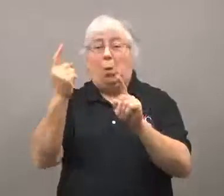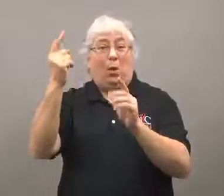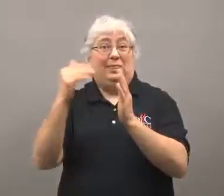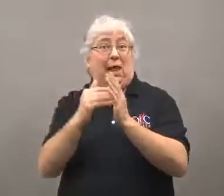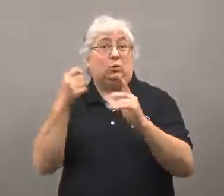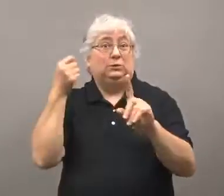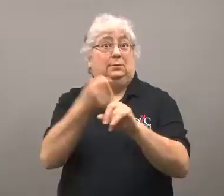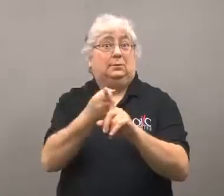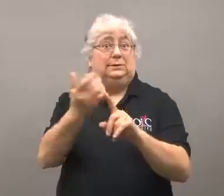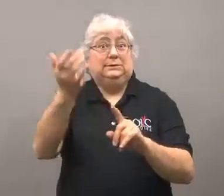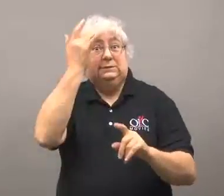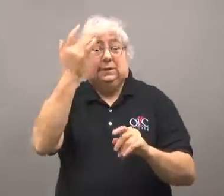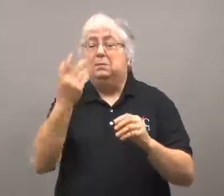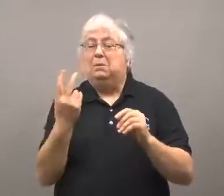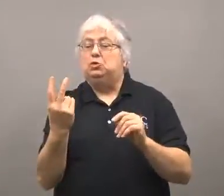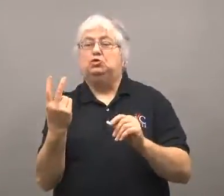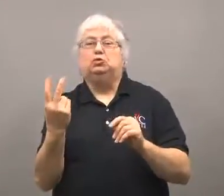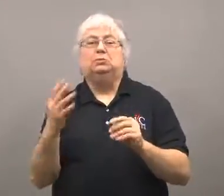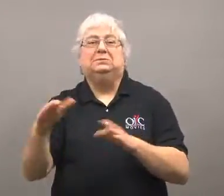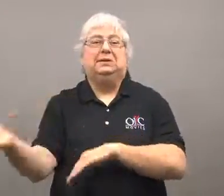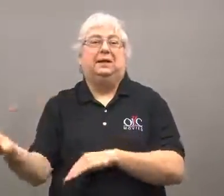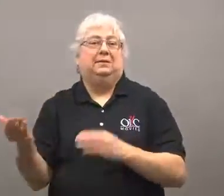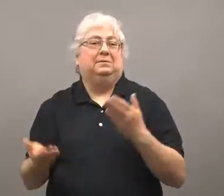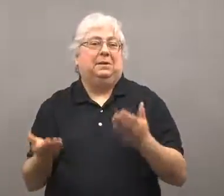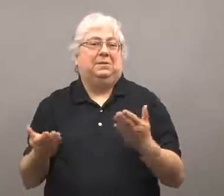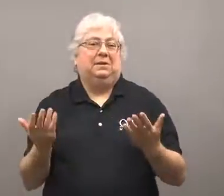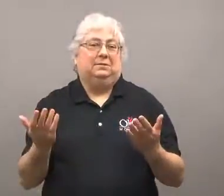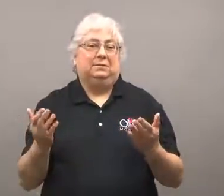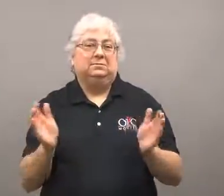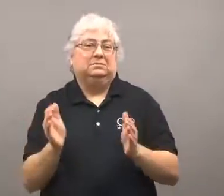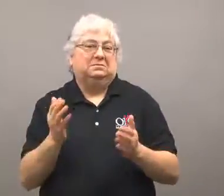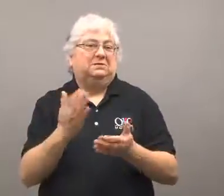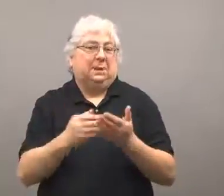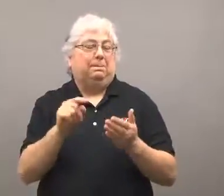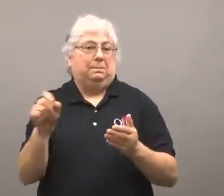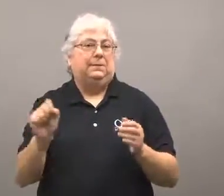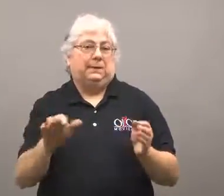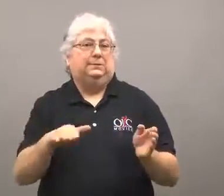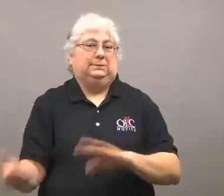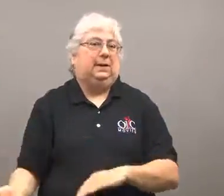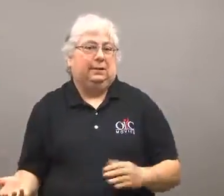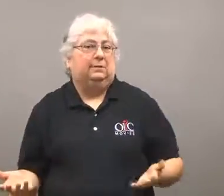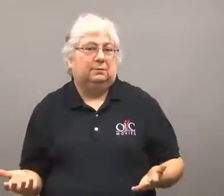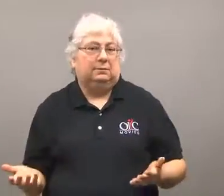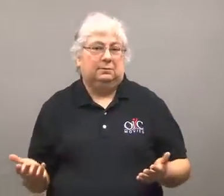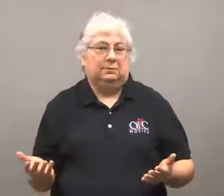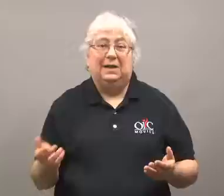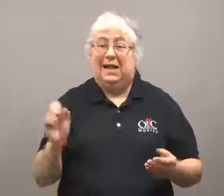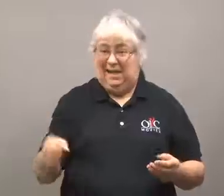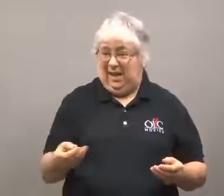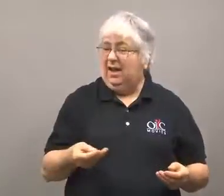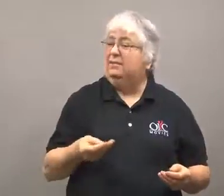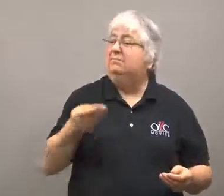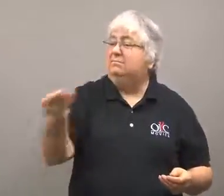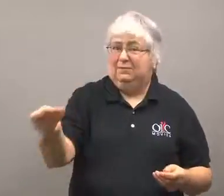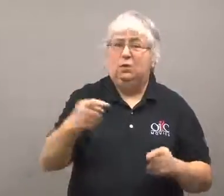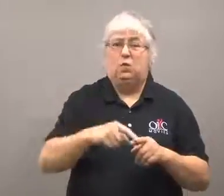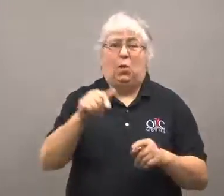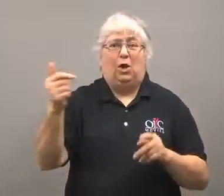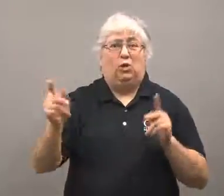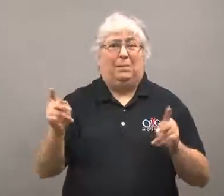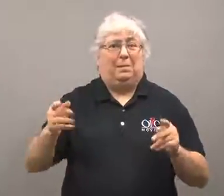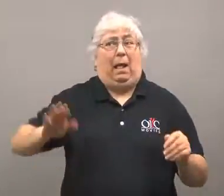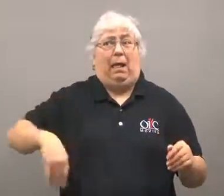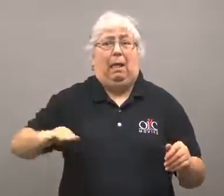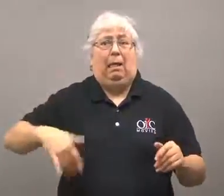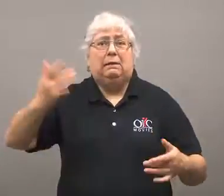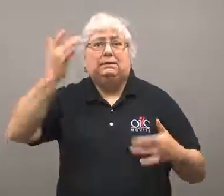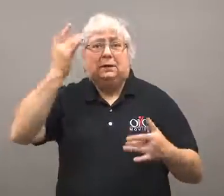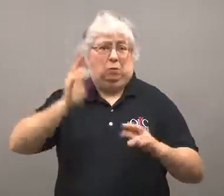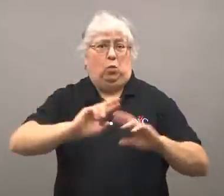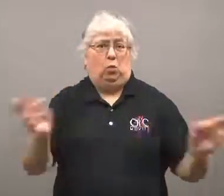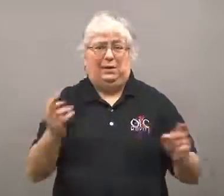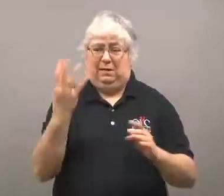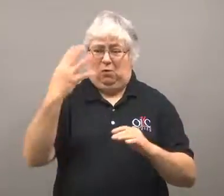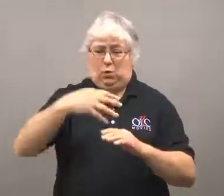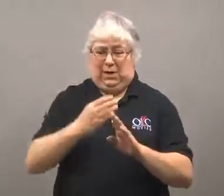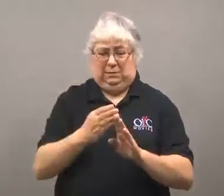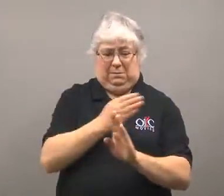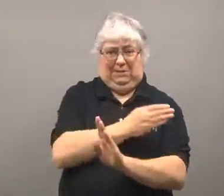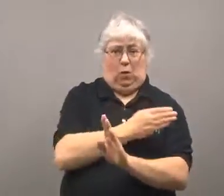Maybe two out of every 1000 cases will die. A small number die of it.